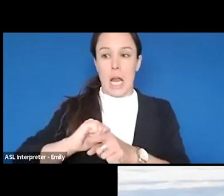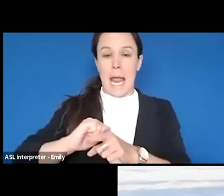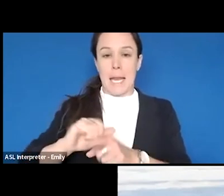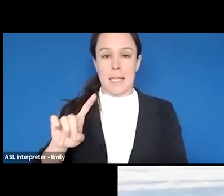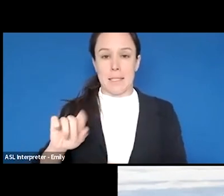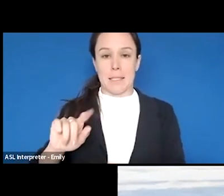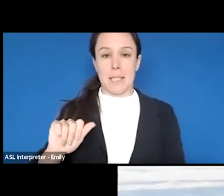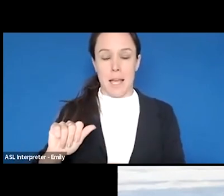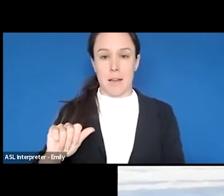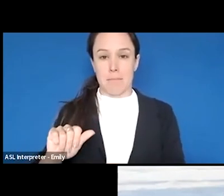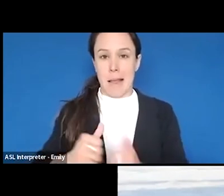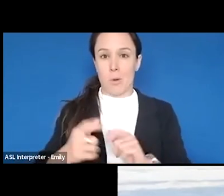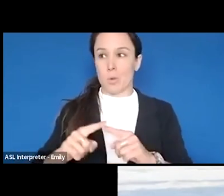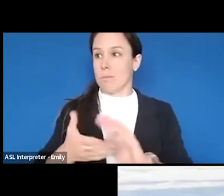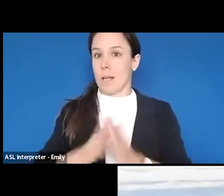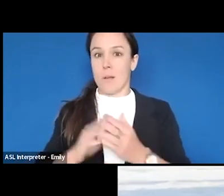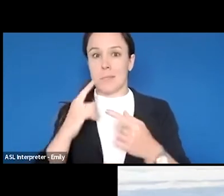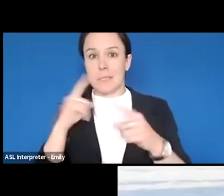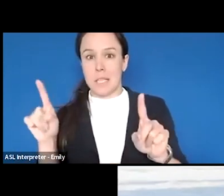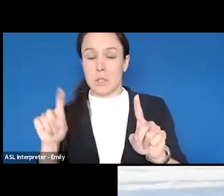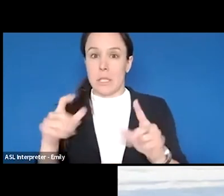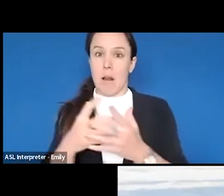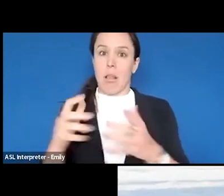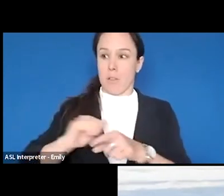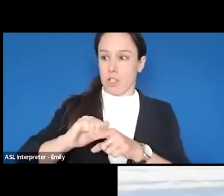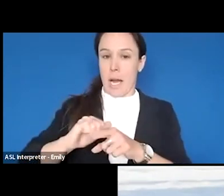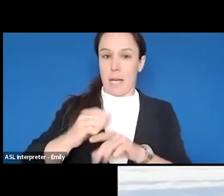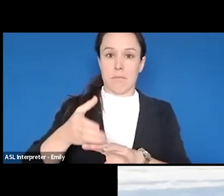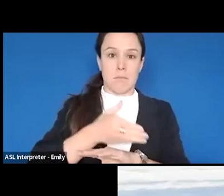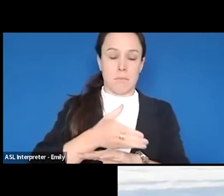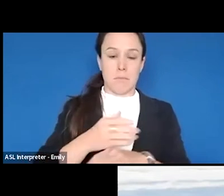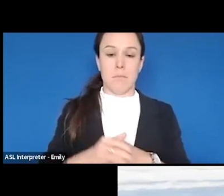to be successful and one thing that I think is really interesting to think about in the next 10,